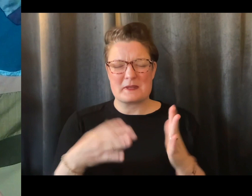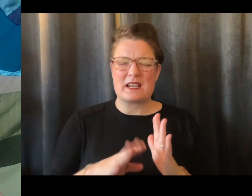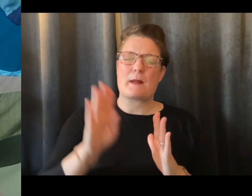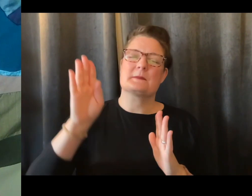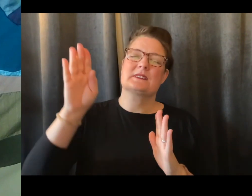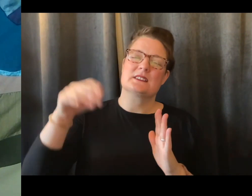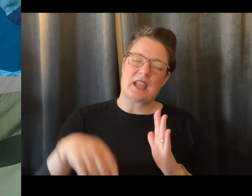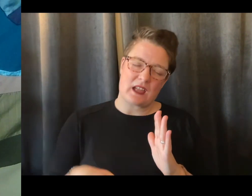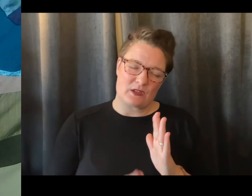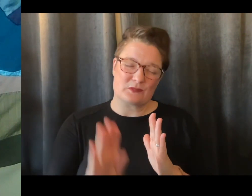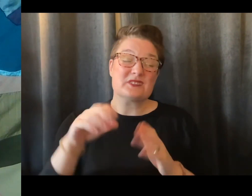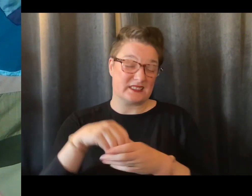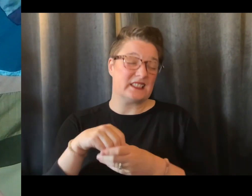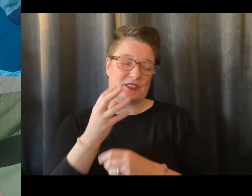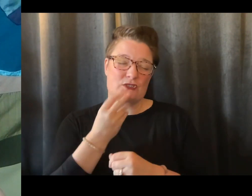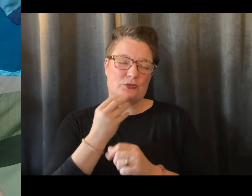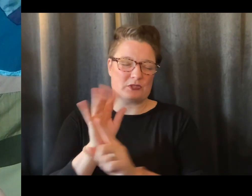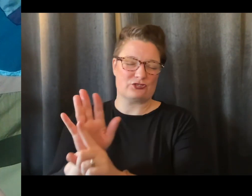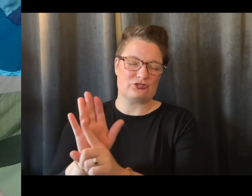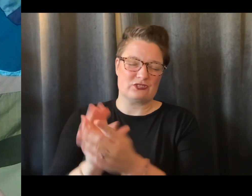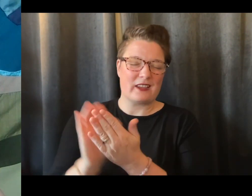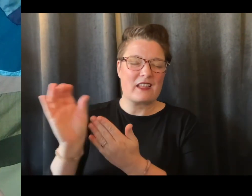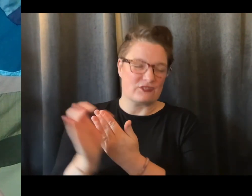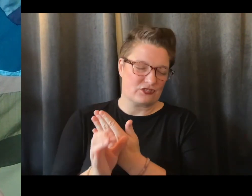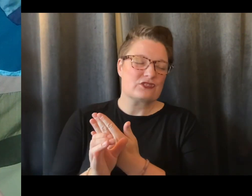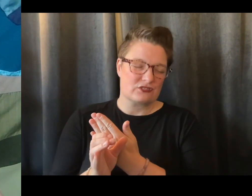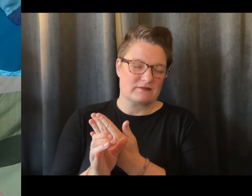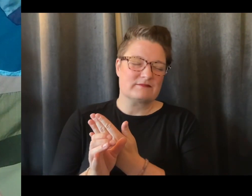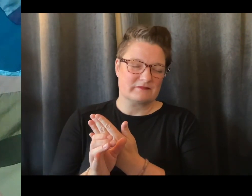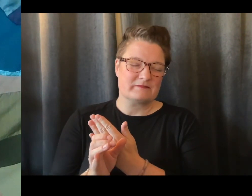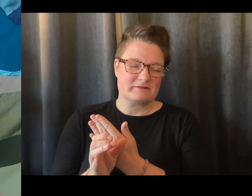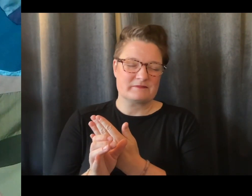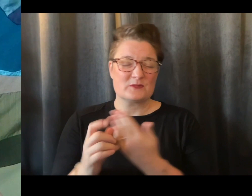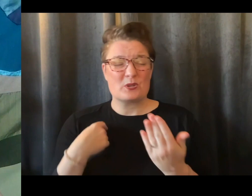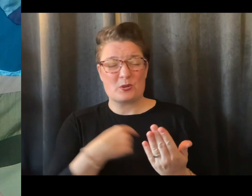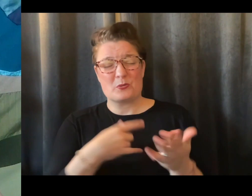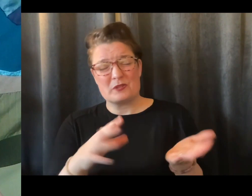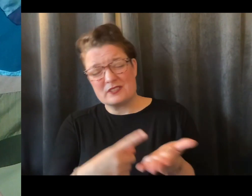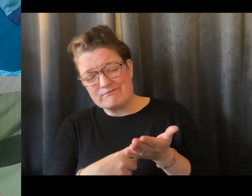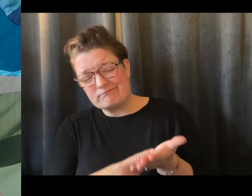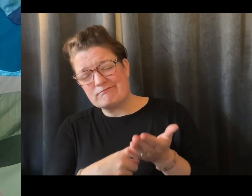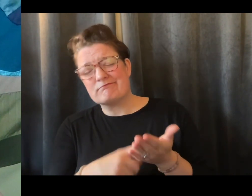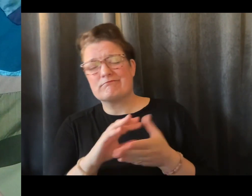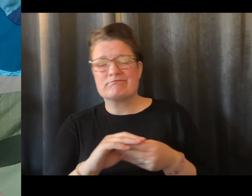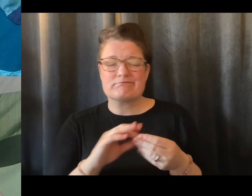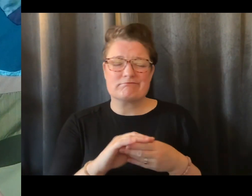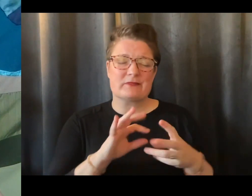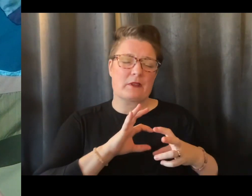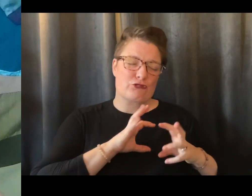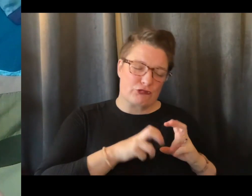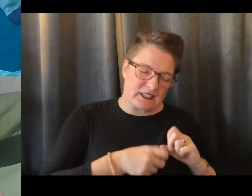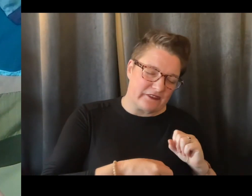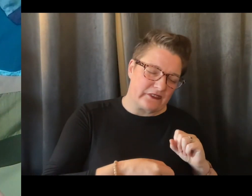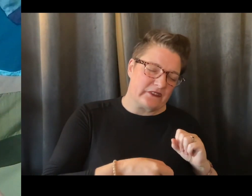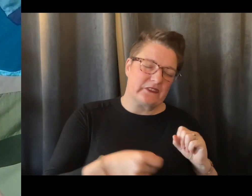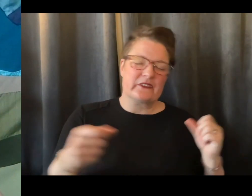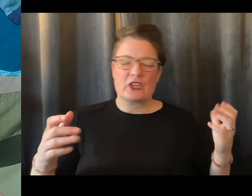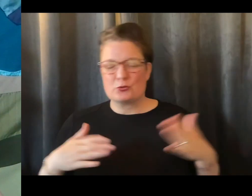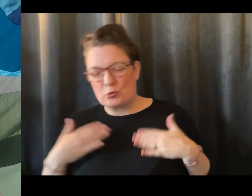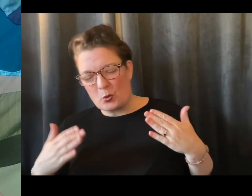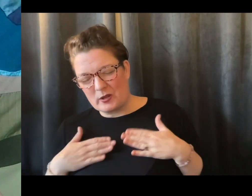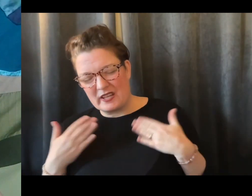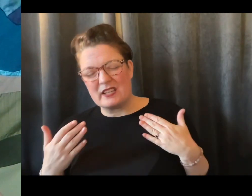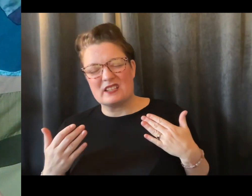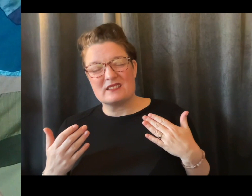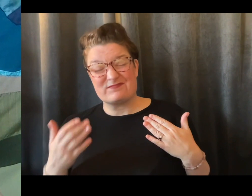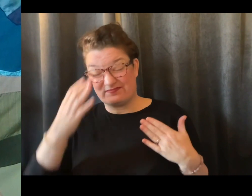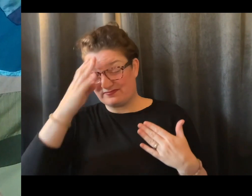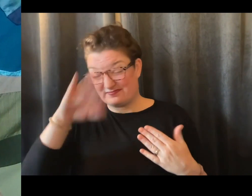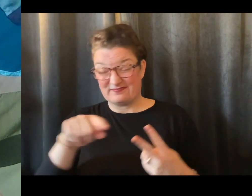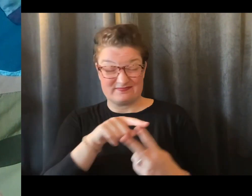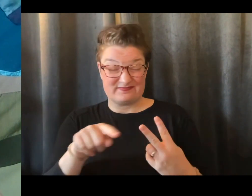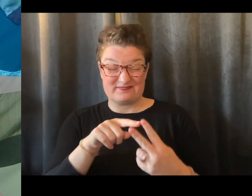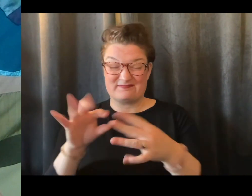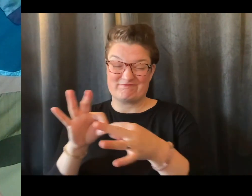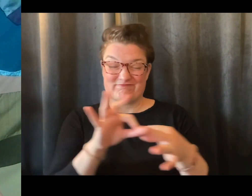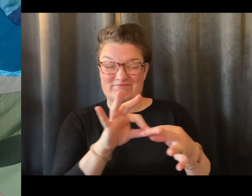As we've explored grief and joy and that they are interconnected, we also recognize